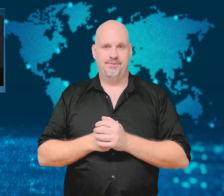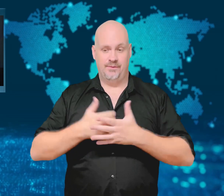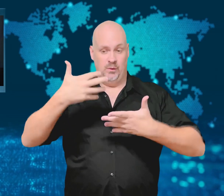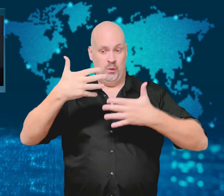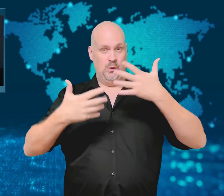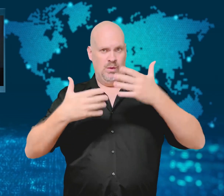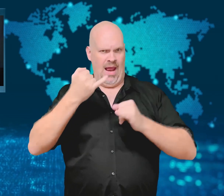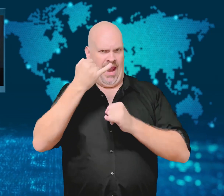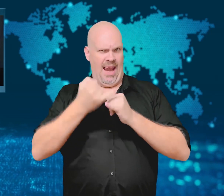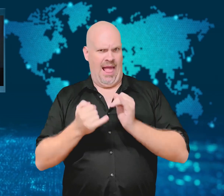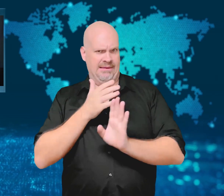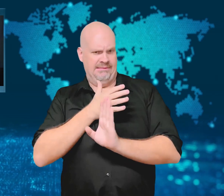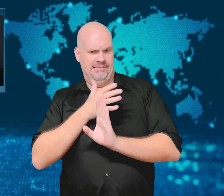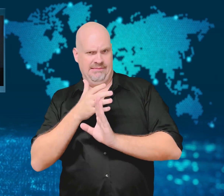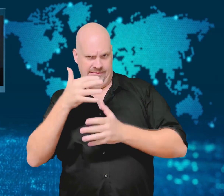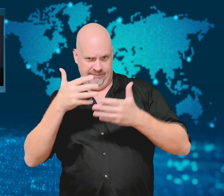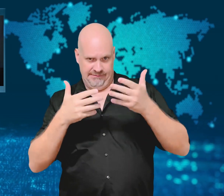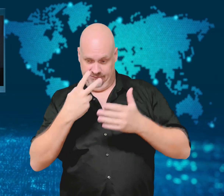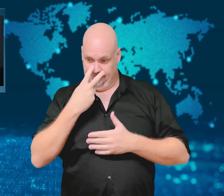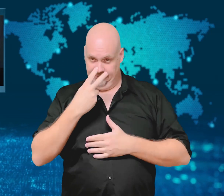seats in the 120-seat Parliament.